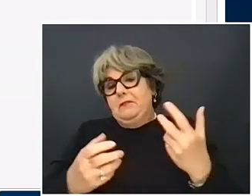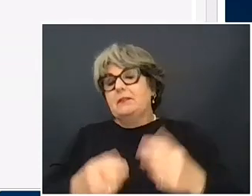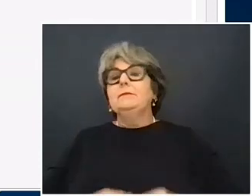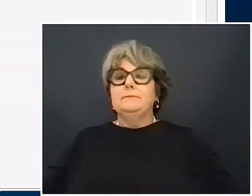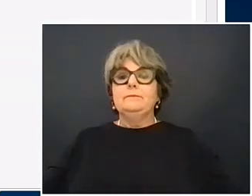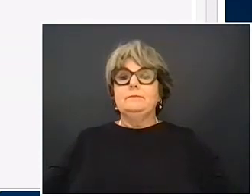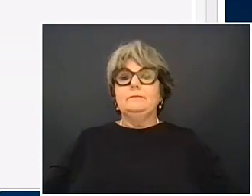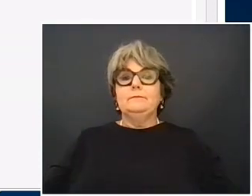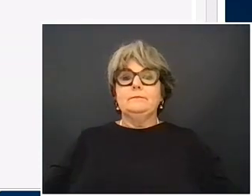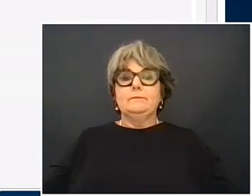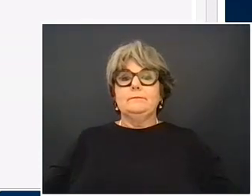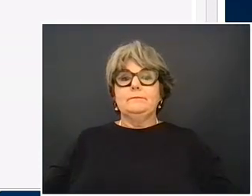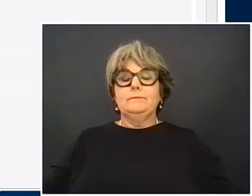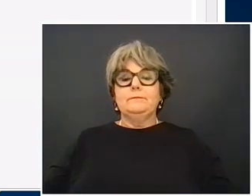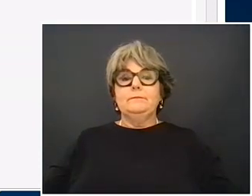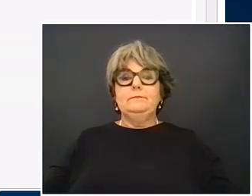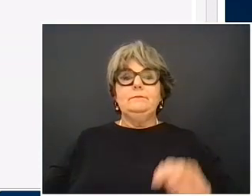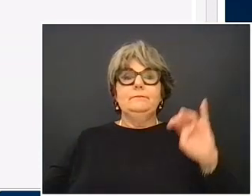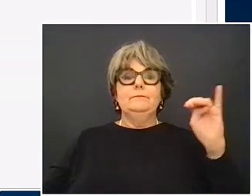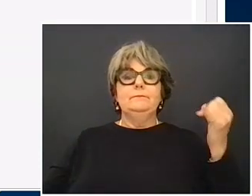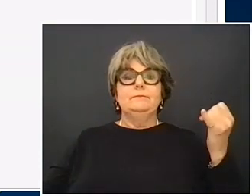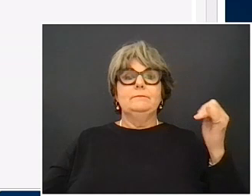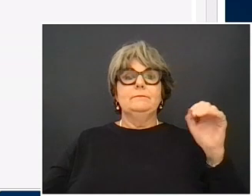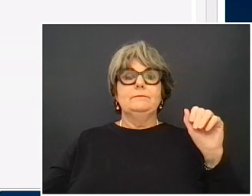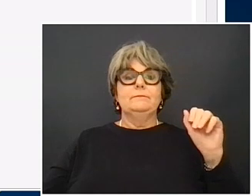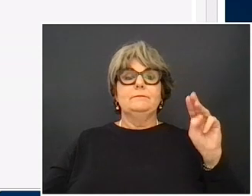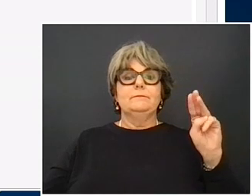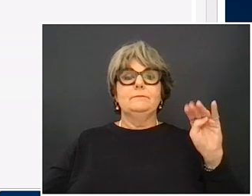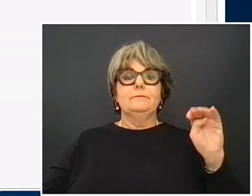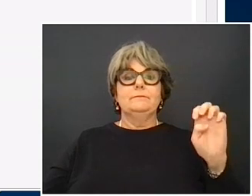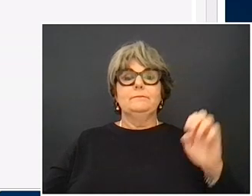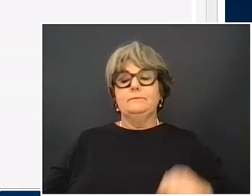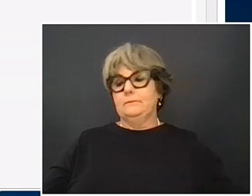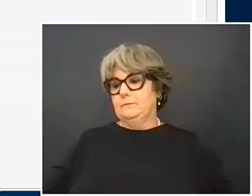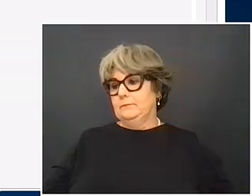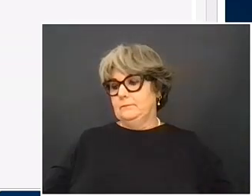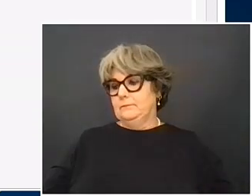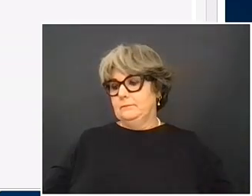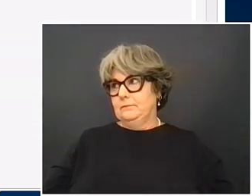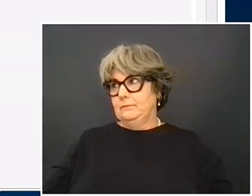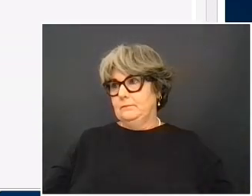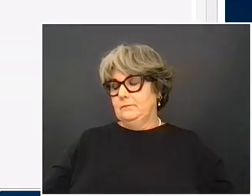Thank you. Jamie. I think that a different number and a later